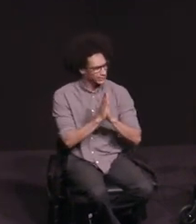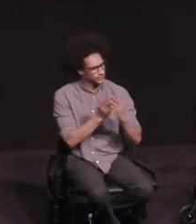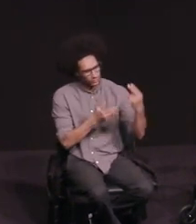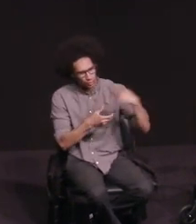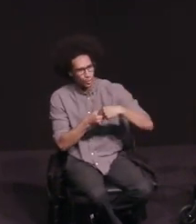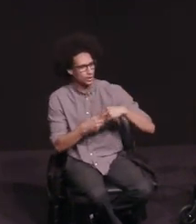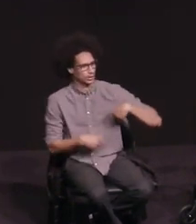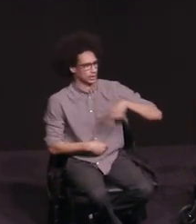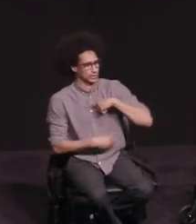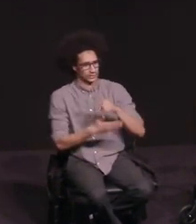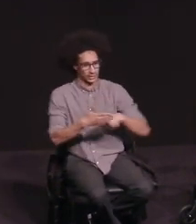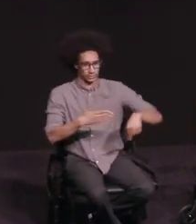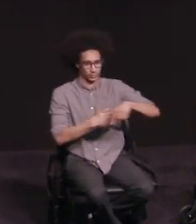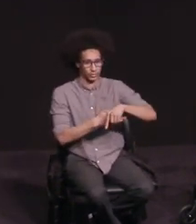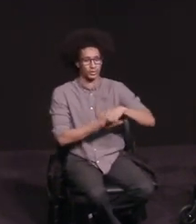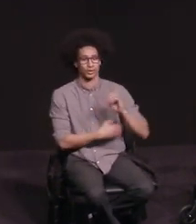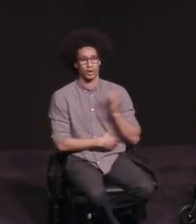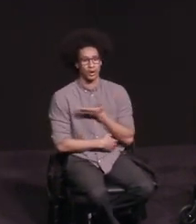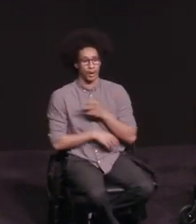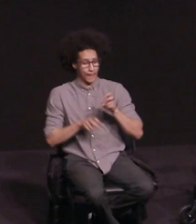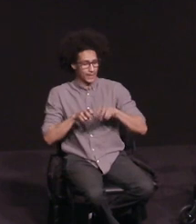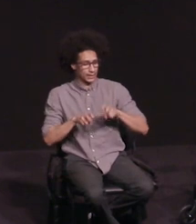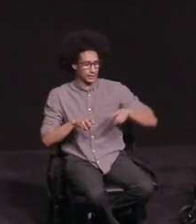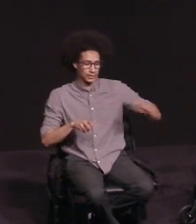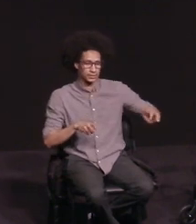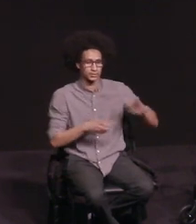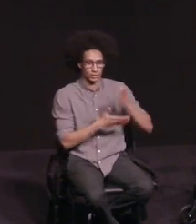Our panelists--some of our panelists will be here if you